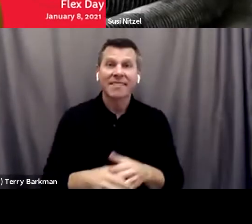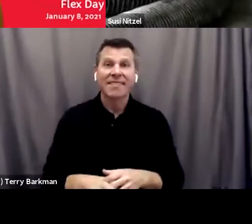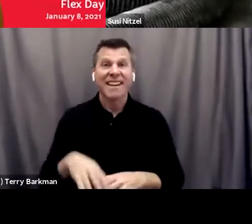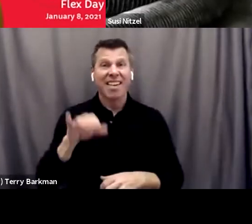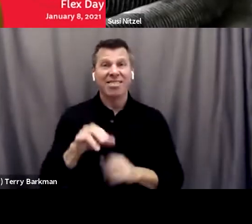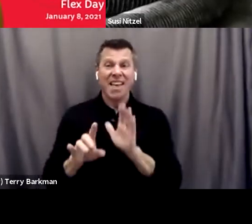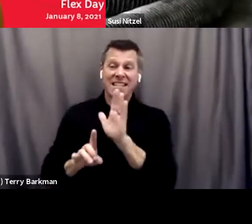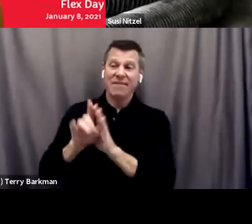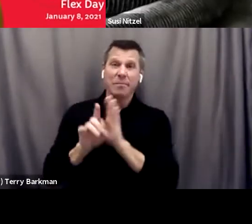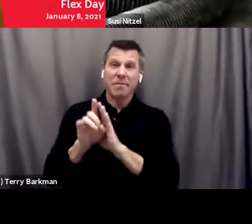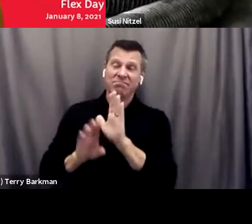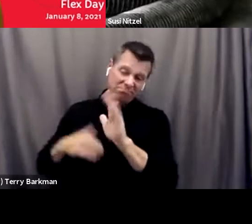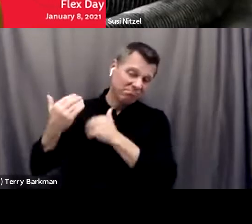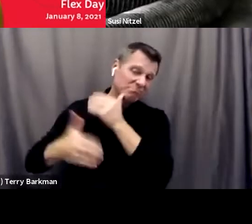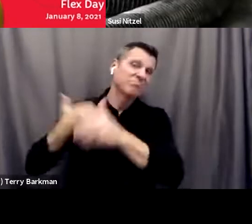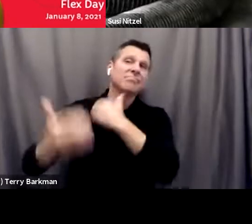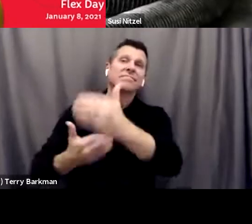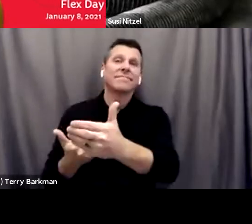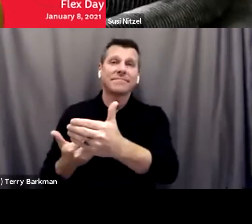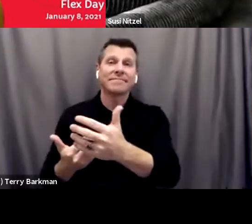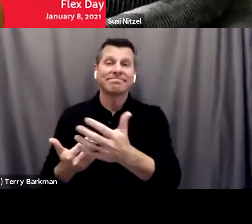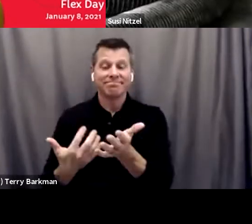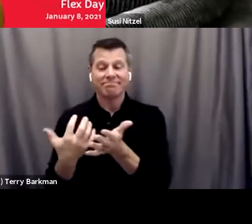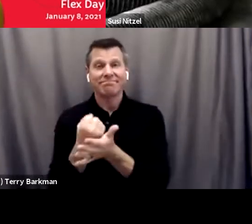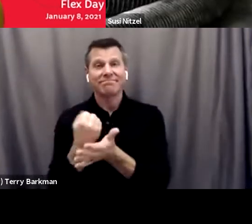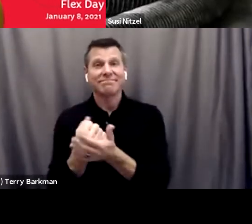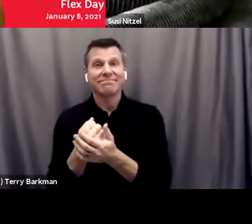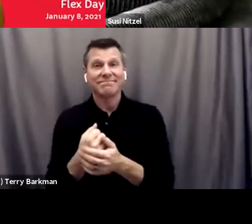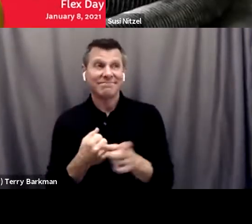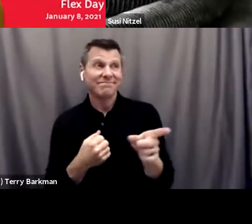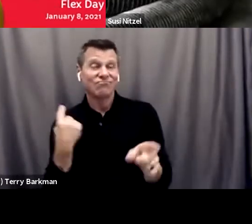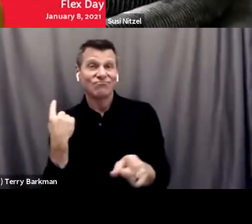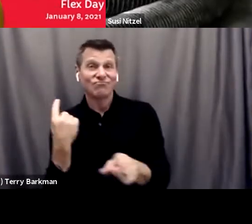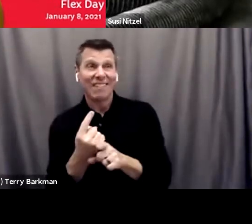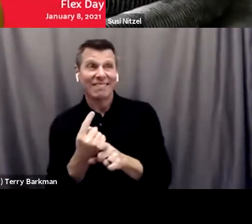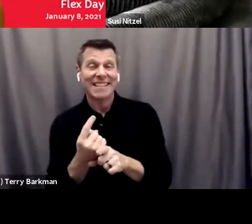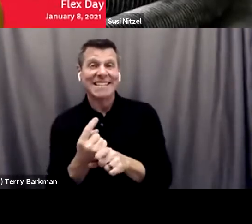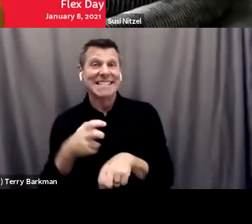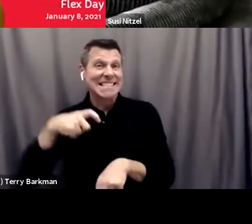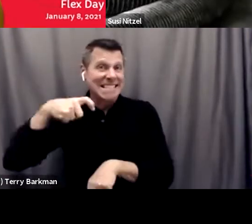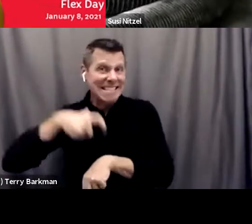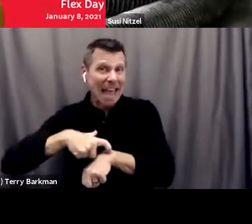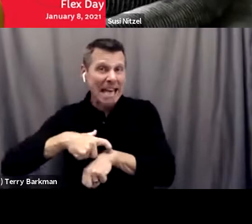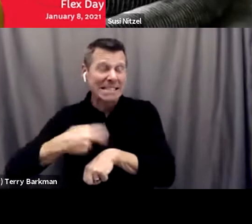now with that time, because you're absolutely correct. We are strapped for time we are you know, you're either teaching we're in